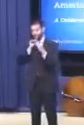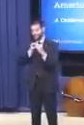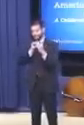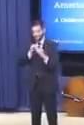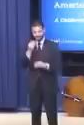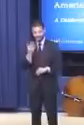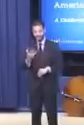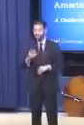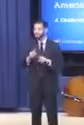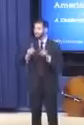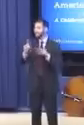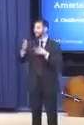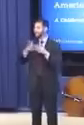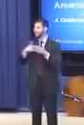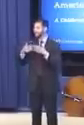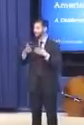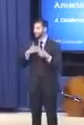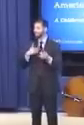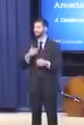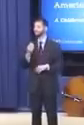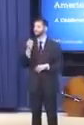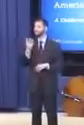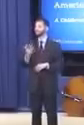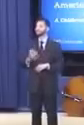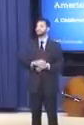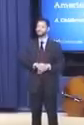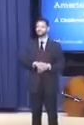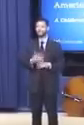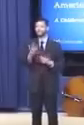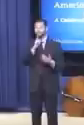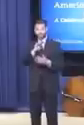Anyway, so. The song I’m going to do-